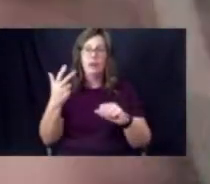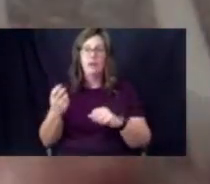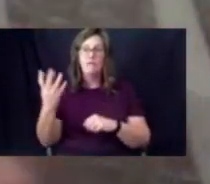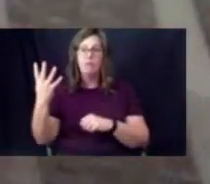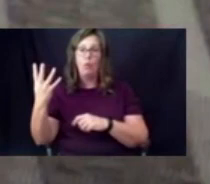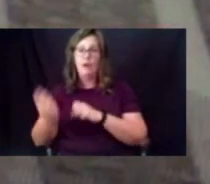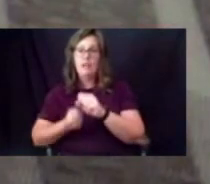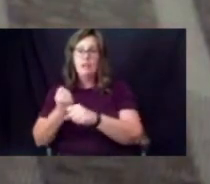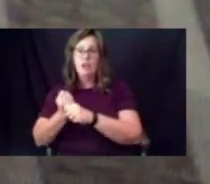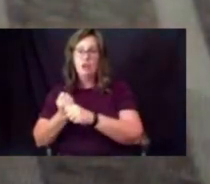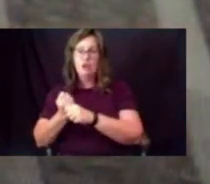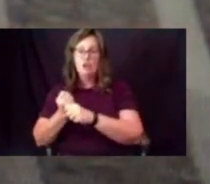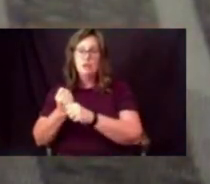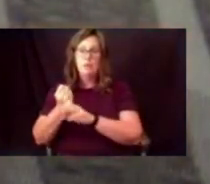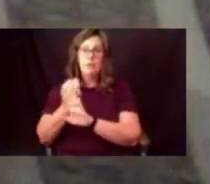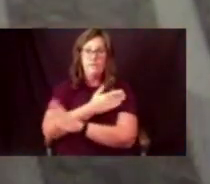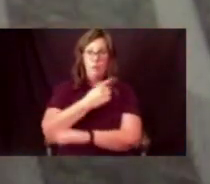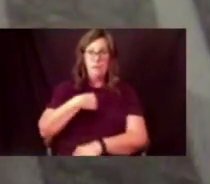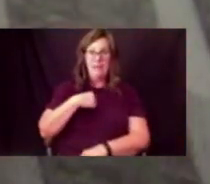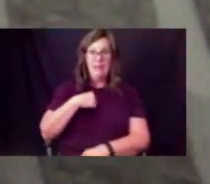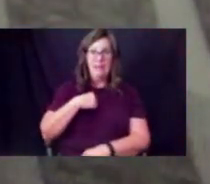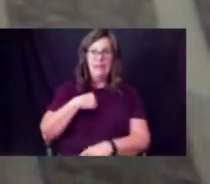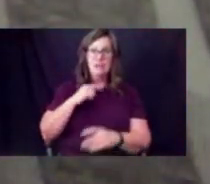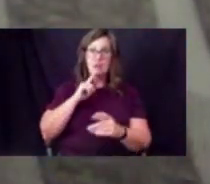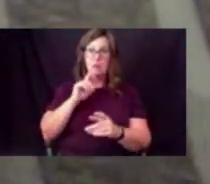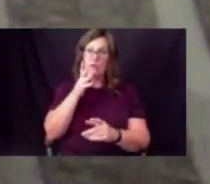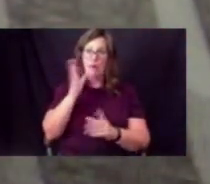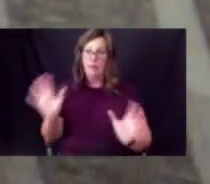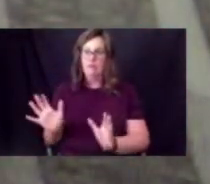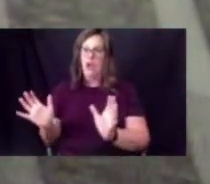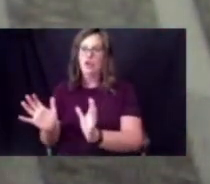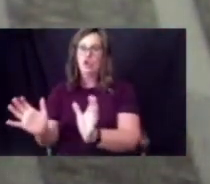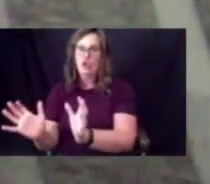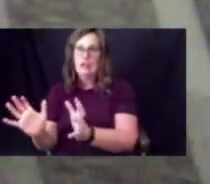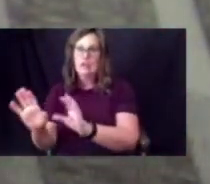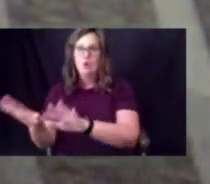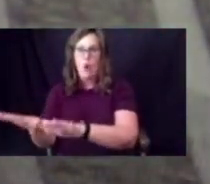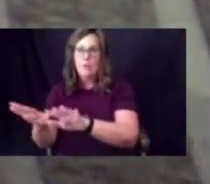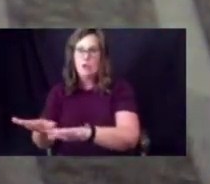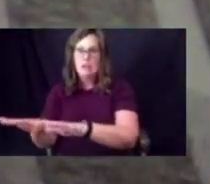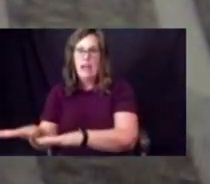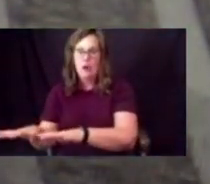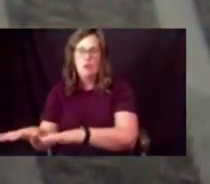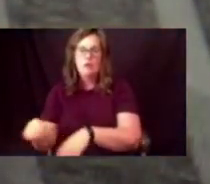her down and then three years later i came to the family reunion with my spouse and our kids